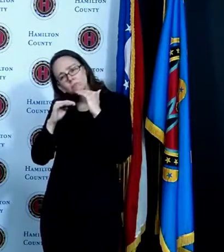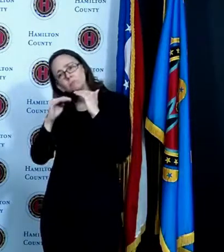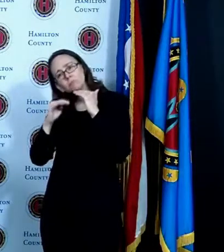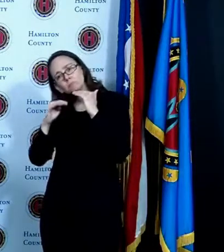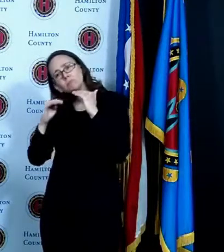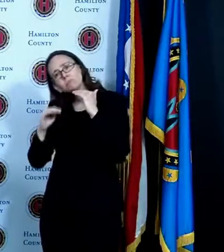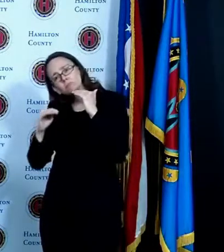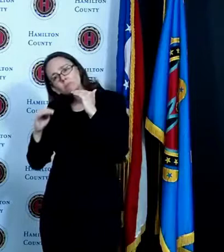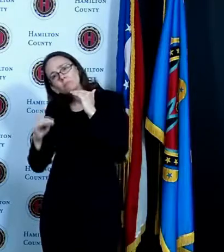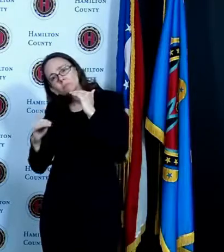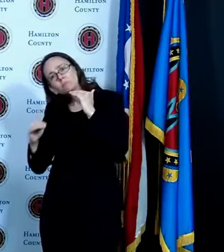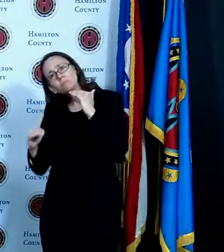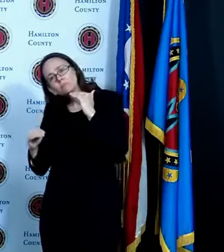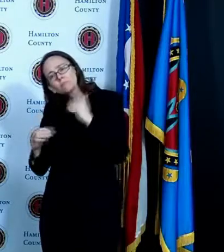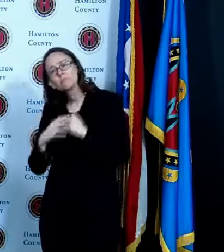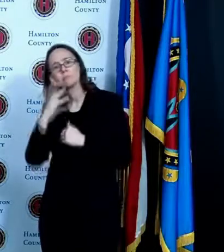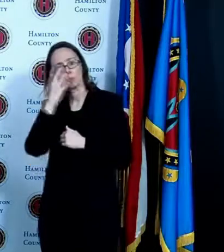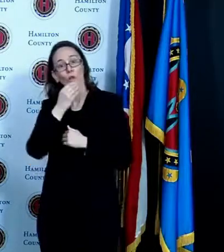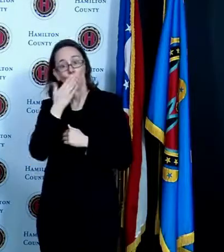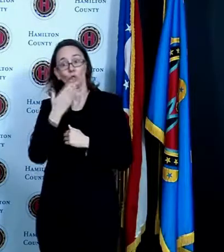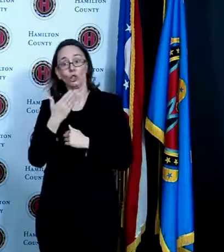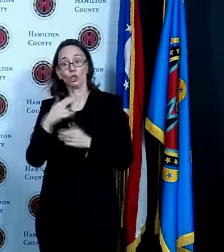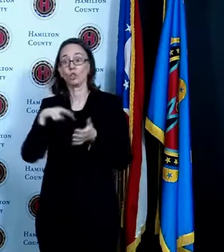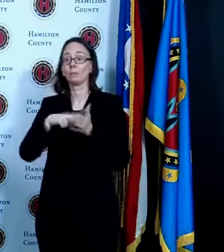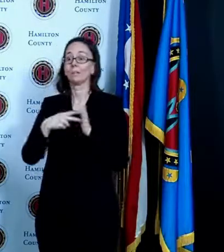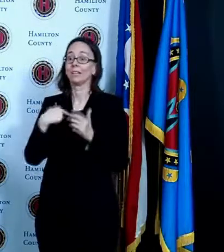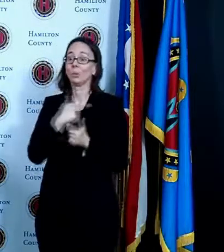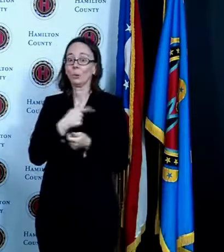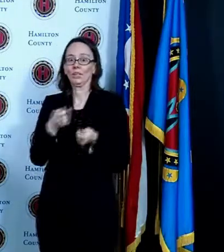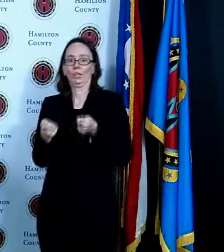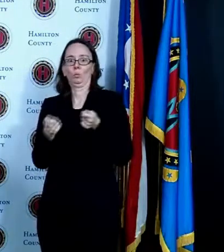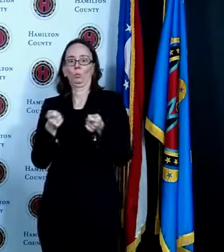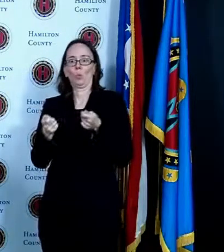controlling Covid when people do get sick we now are seeing more young people